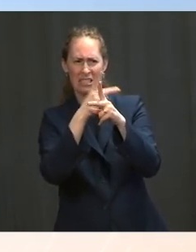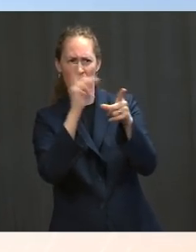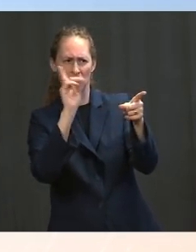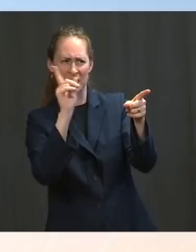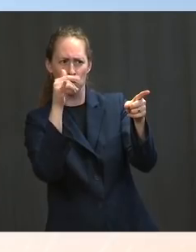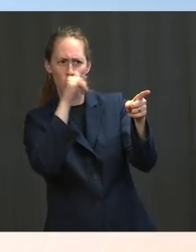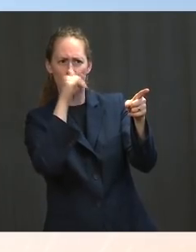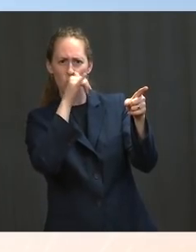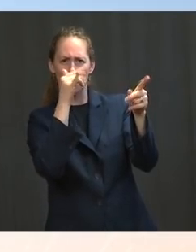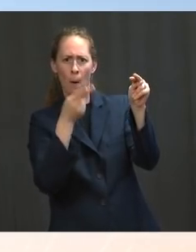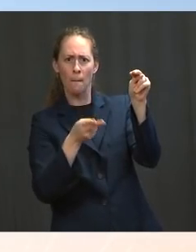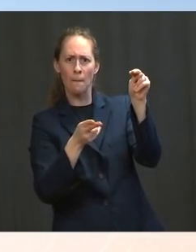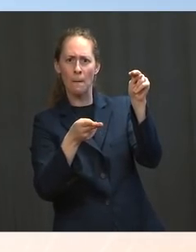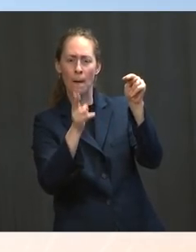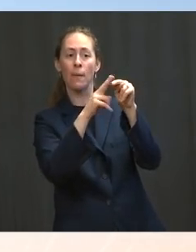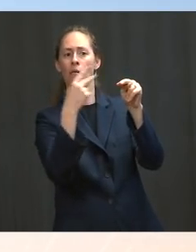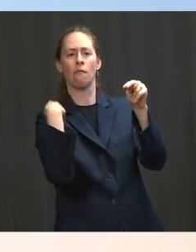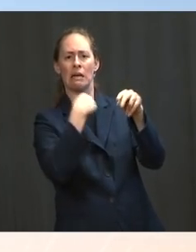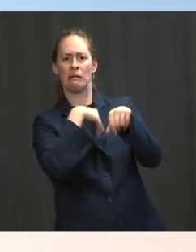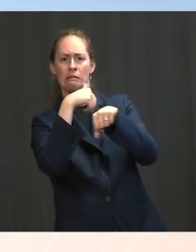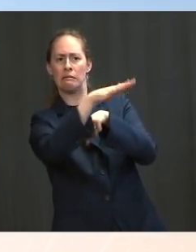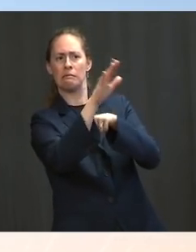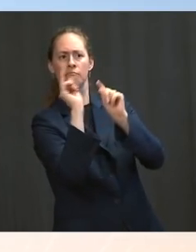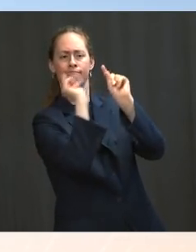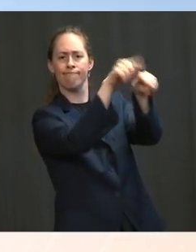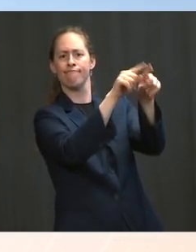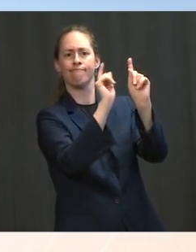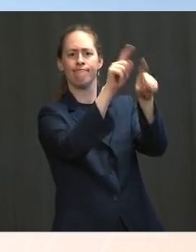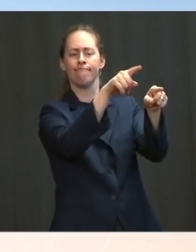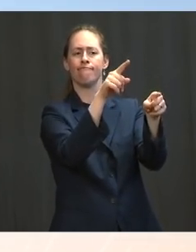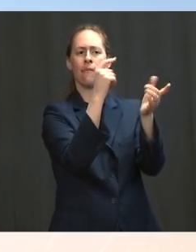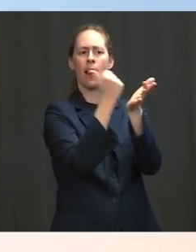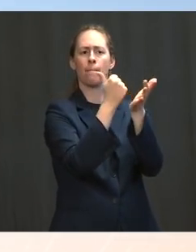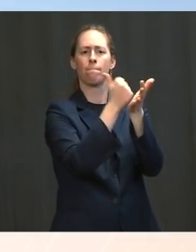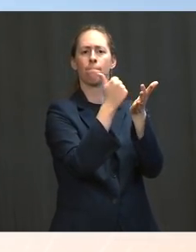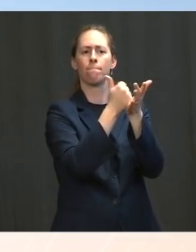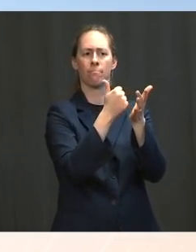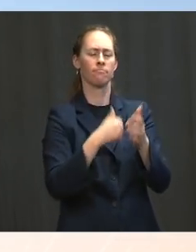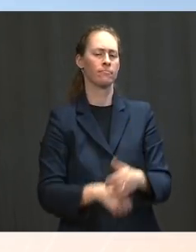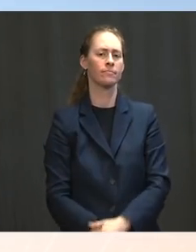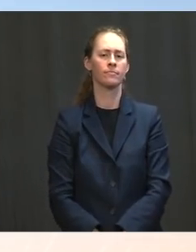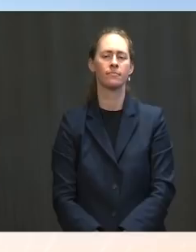and then work in a collaborative way with the communities to deploy the teams. Go ahead. Go ahead, Eugene.